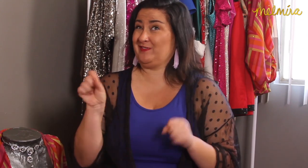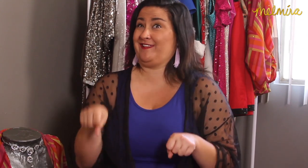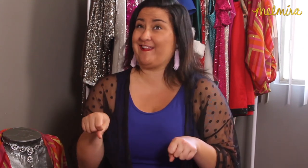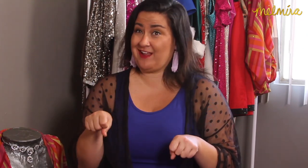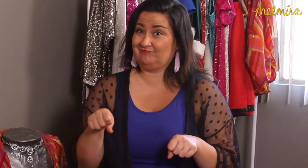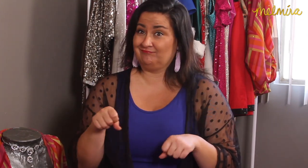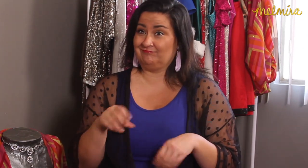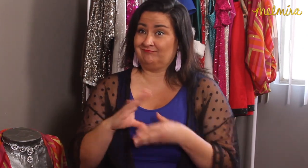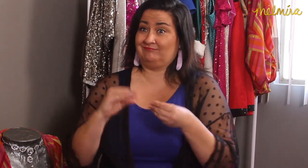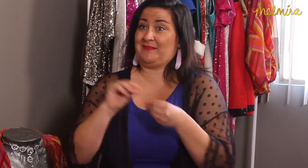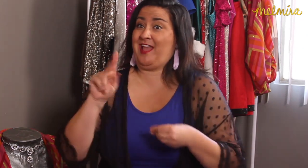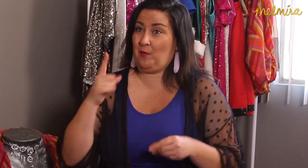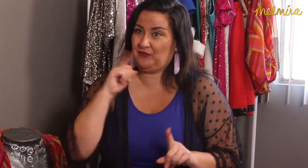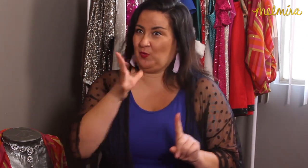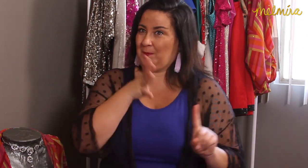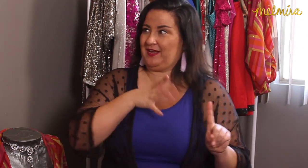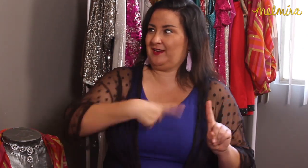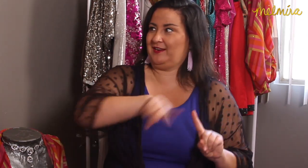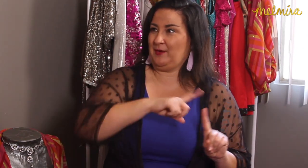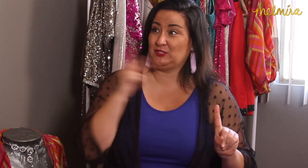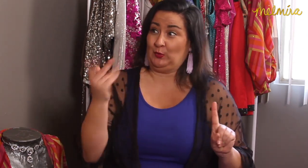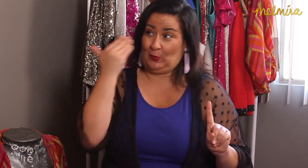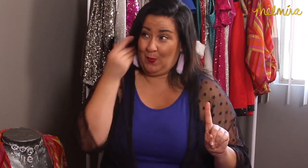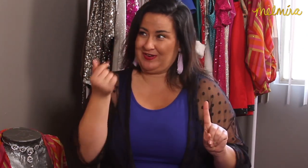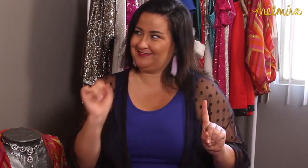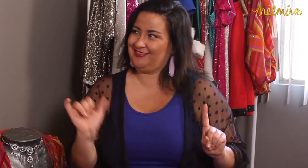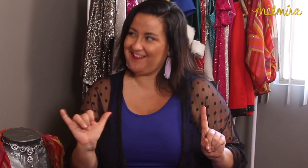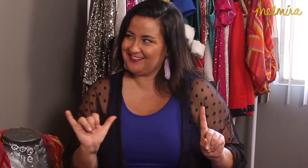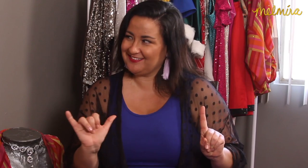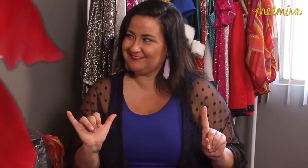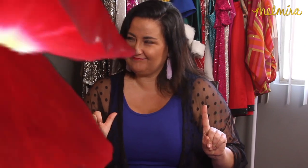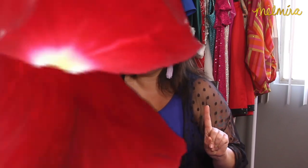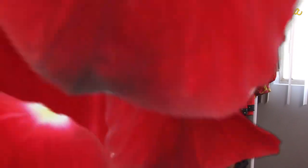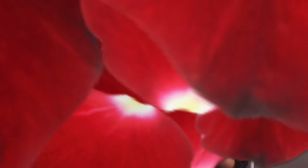relate, and you can speak out for women, because you two know what it is like.